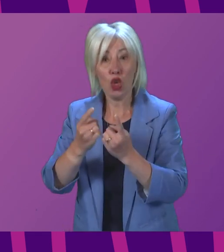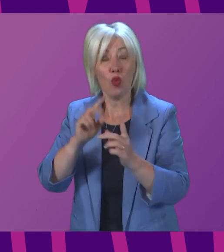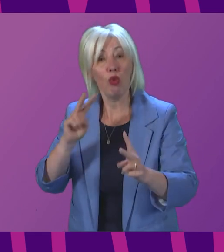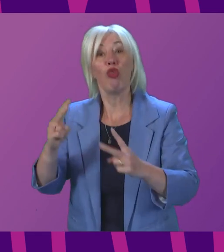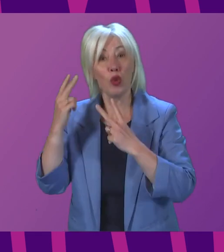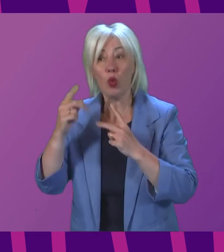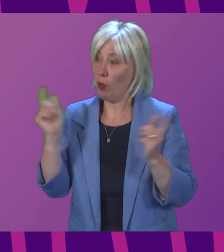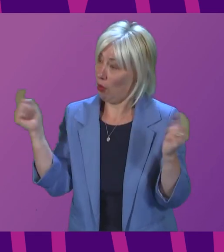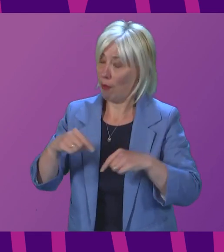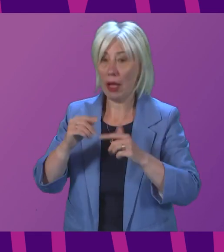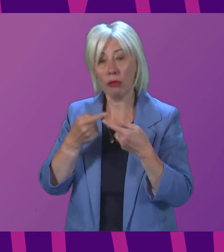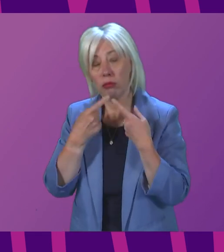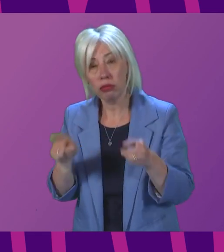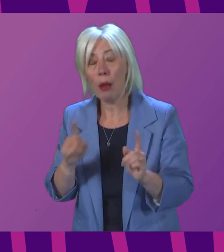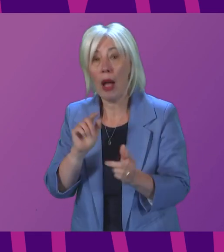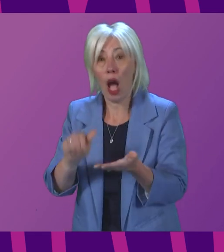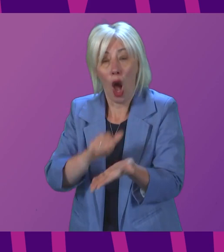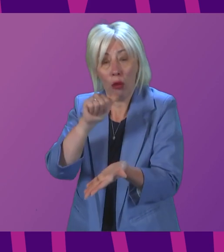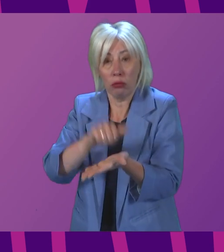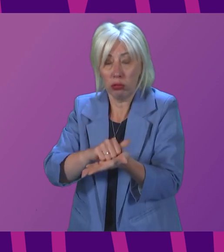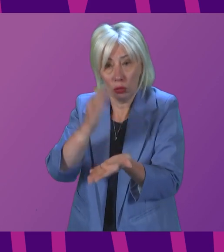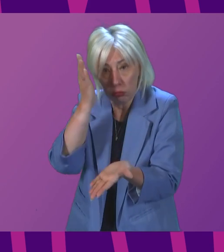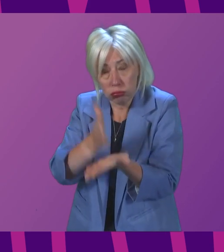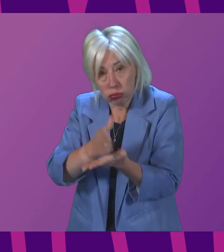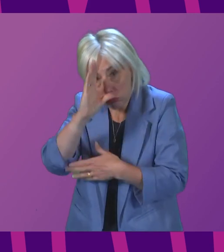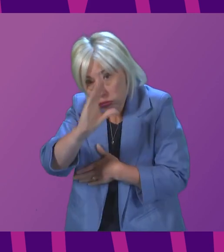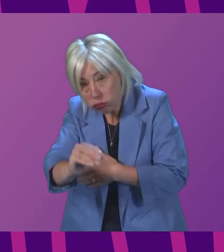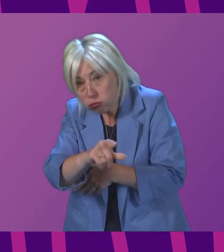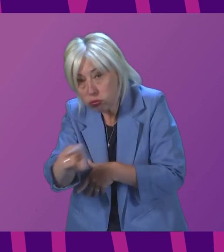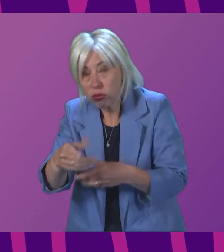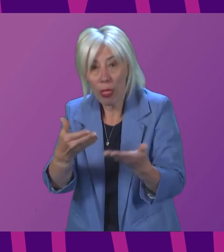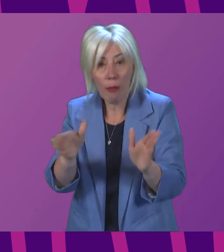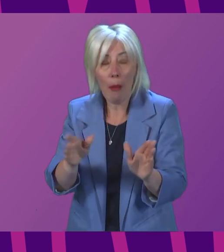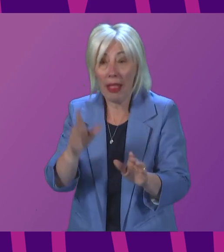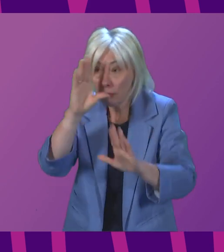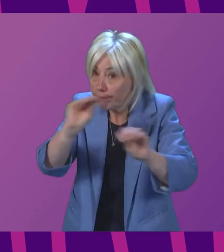Being able to give an assurance to the public that there were no public protection issues